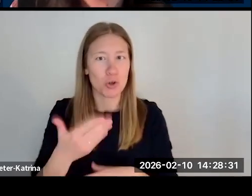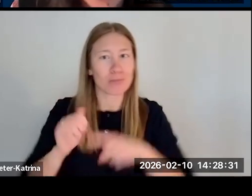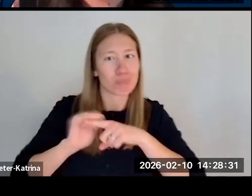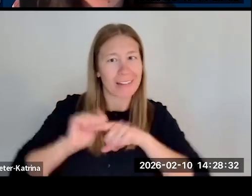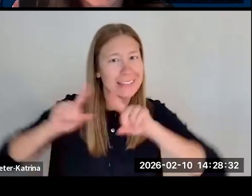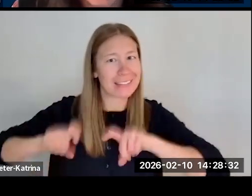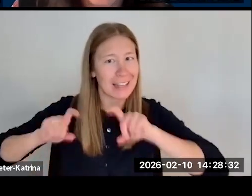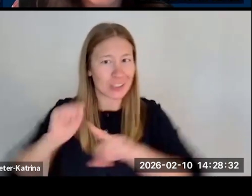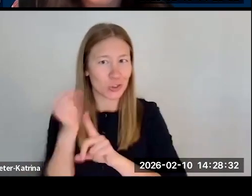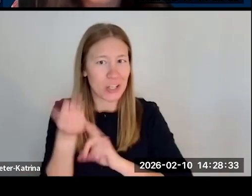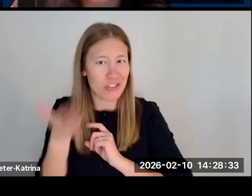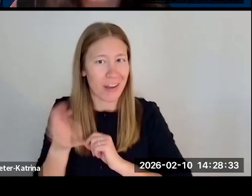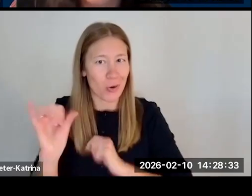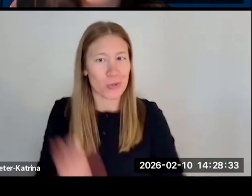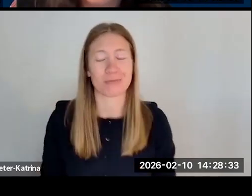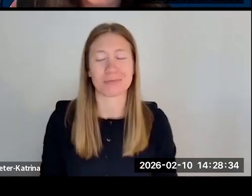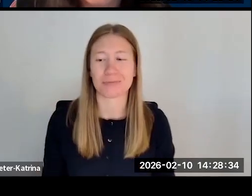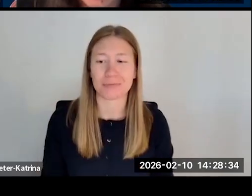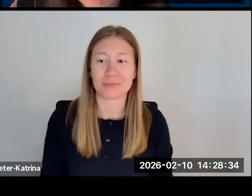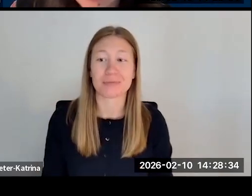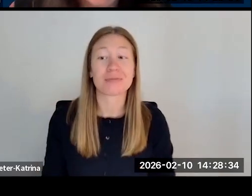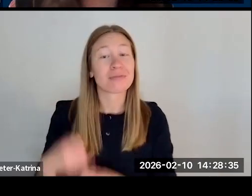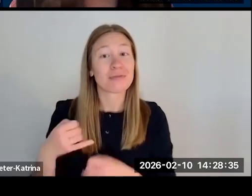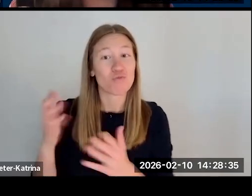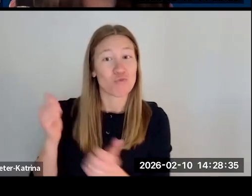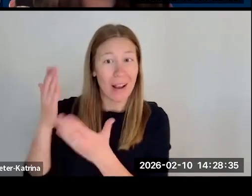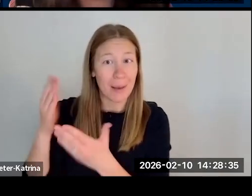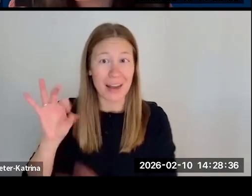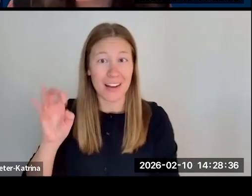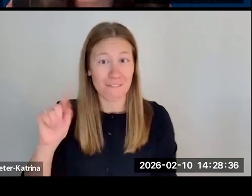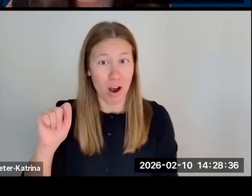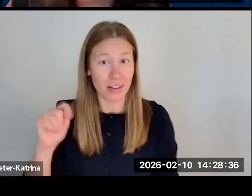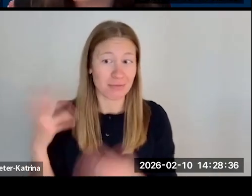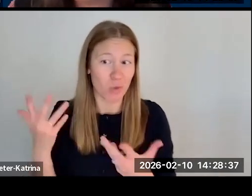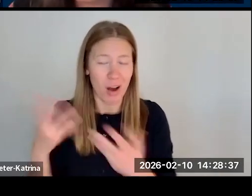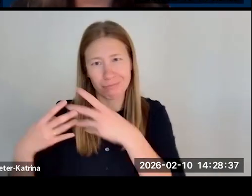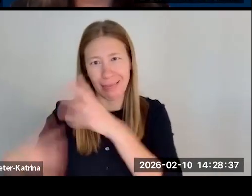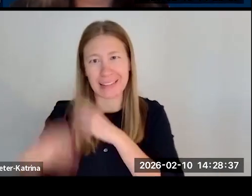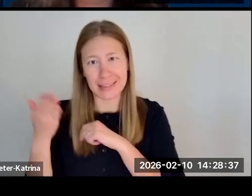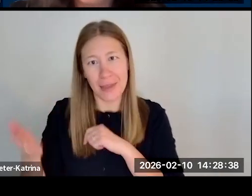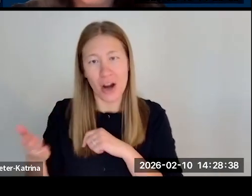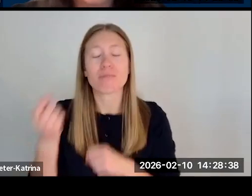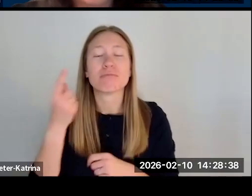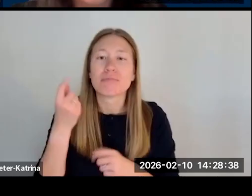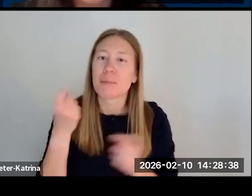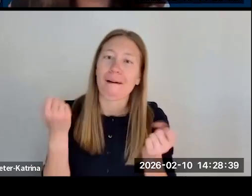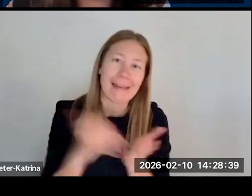And then finally, these are a few recommended fonts. There are many more that are legible and accessible.